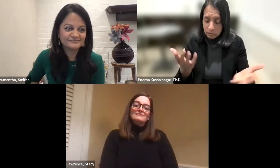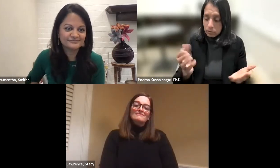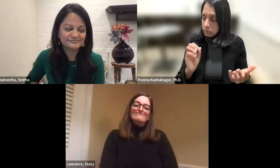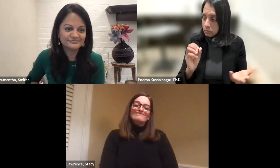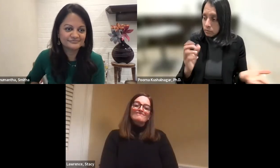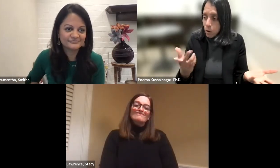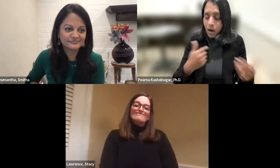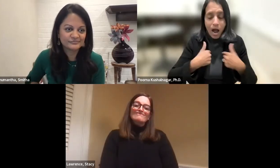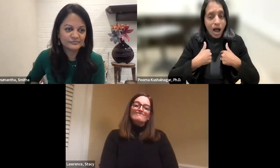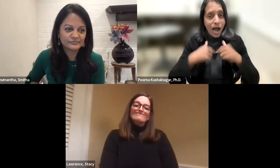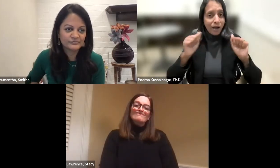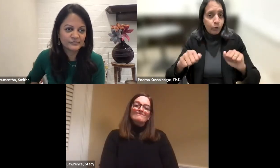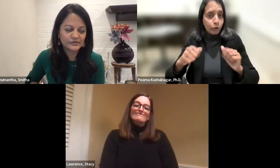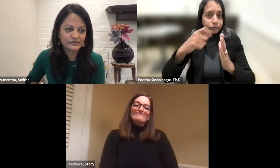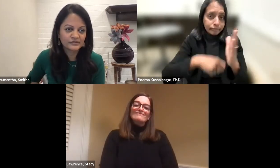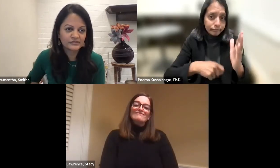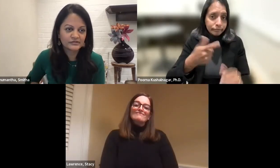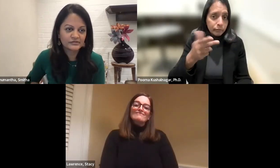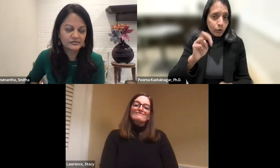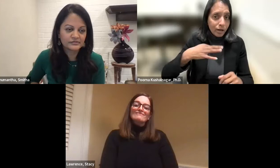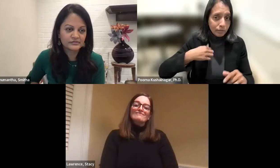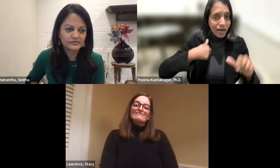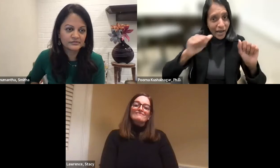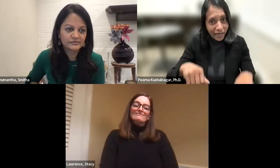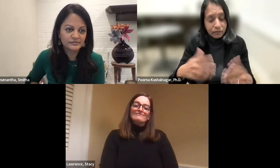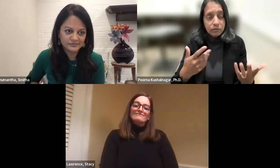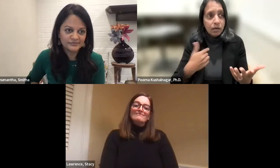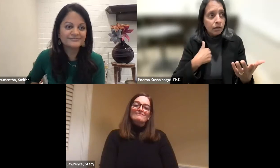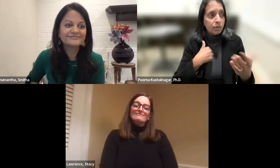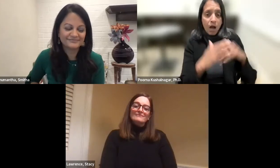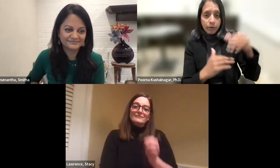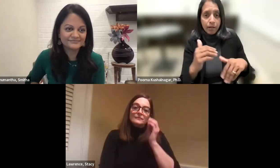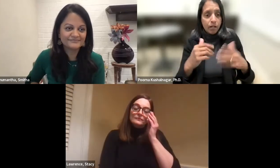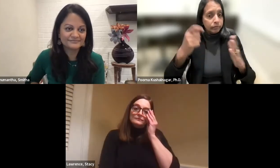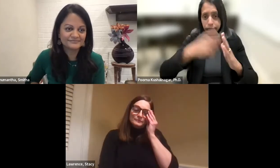so it got me thinking, and I thought, "Well, I could write a grant proposal."